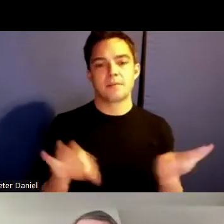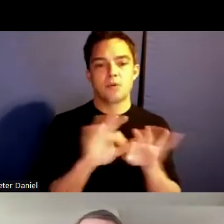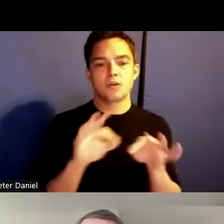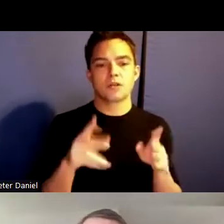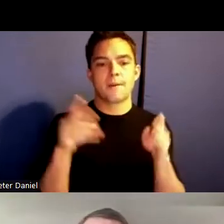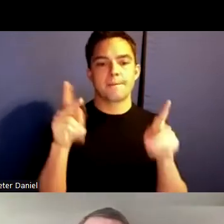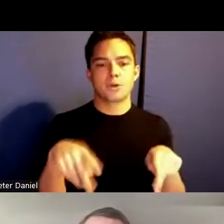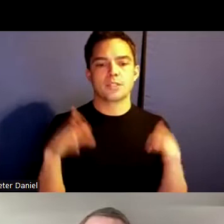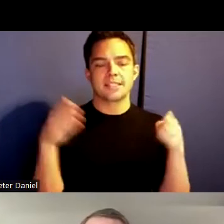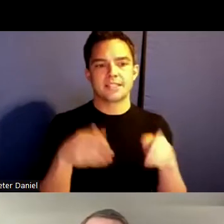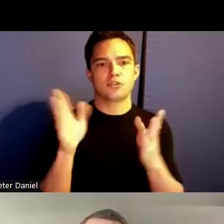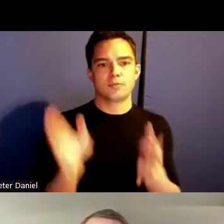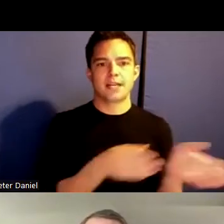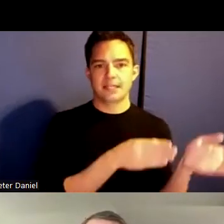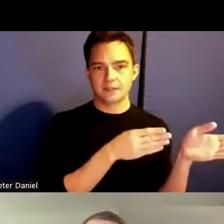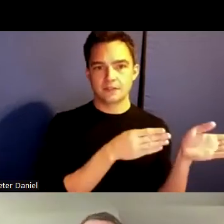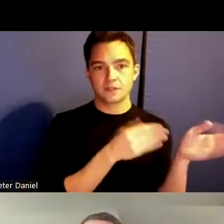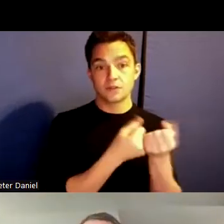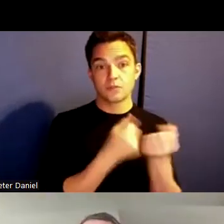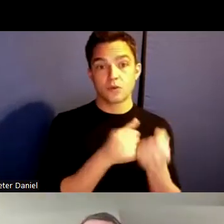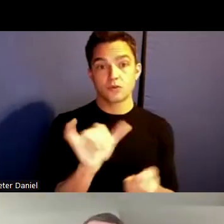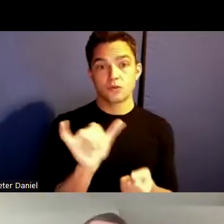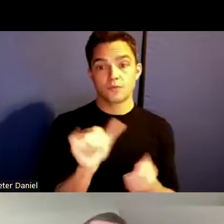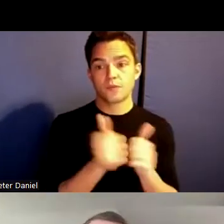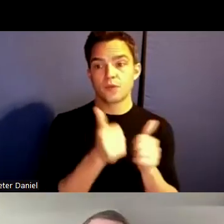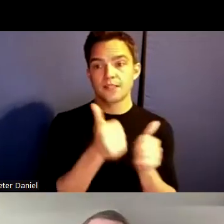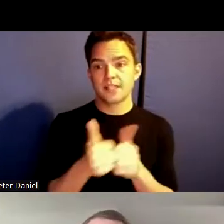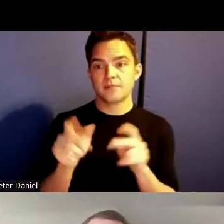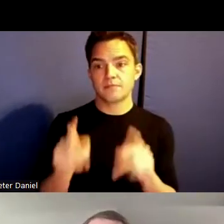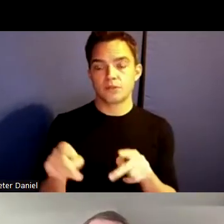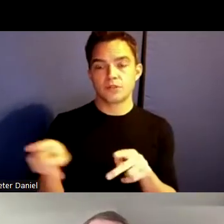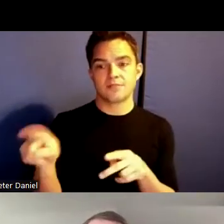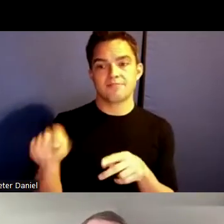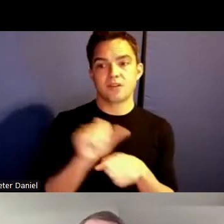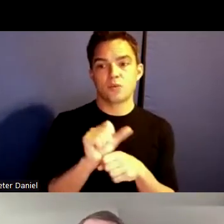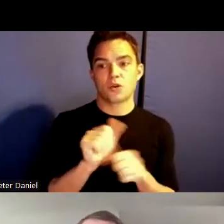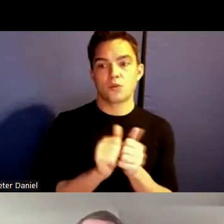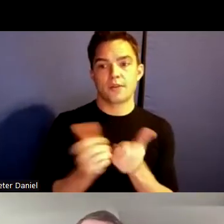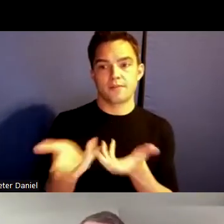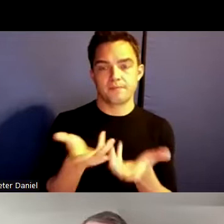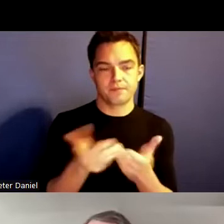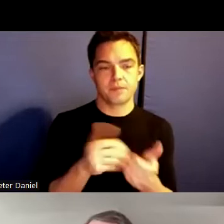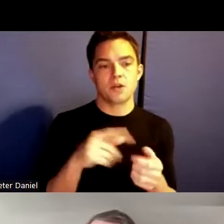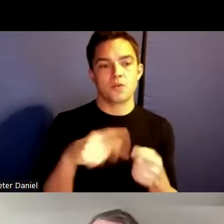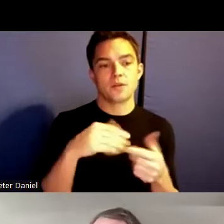planning and supports with each person that they work with. When I was a young pastor at a small